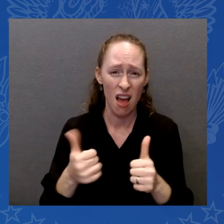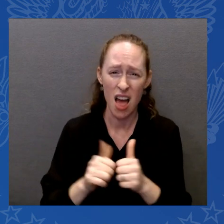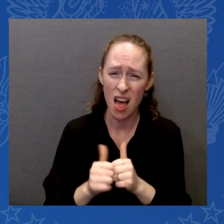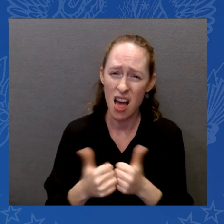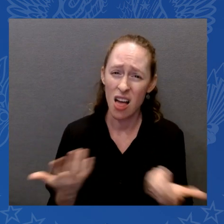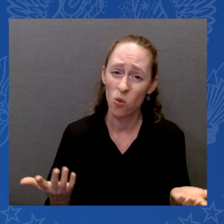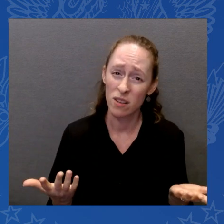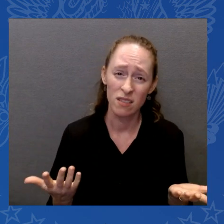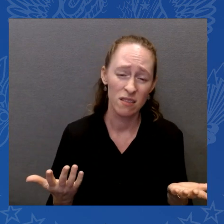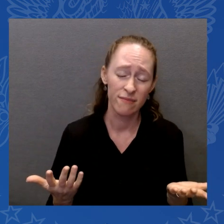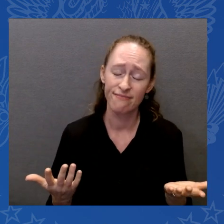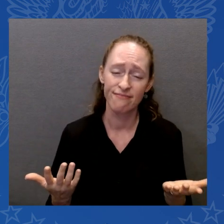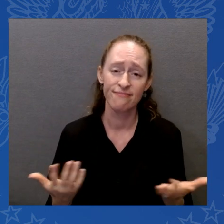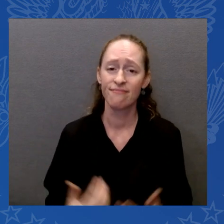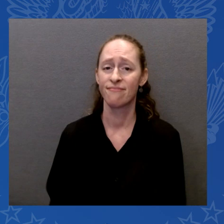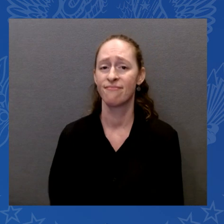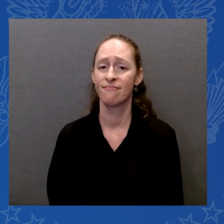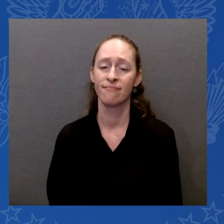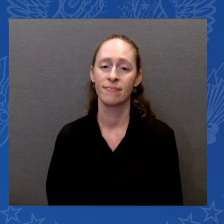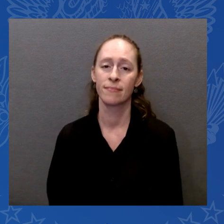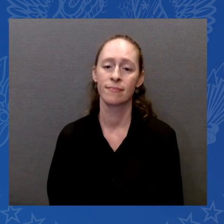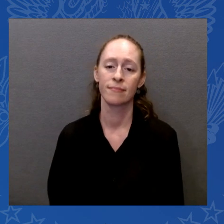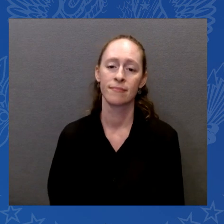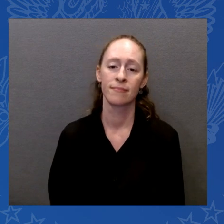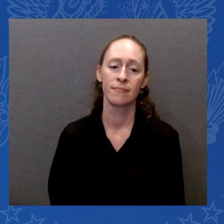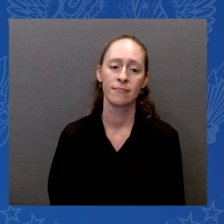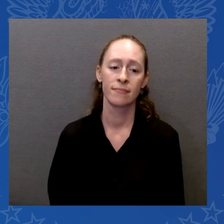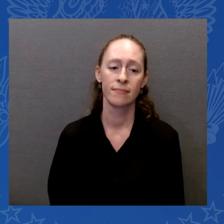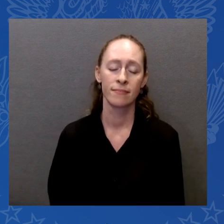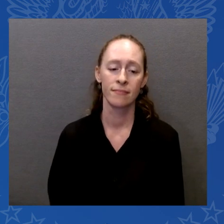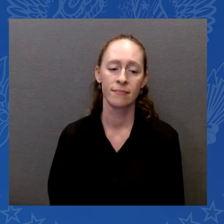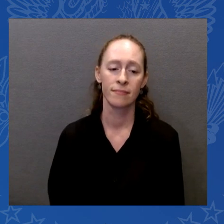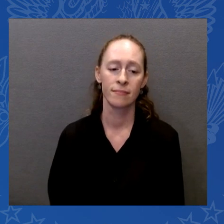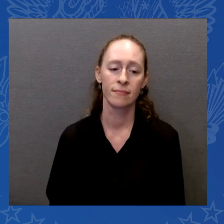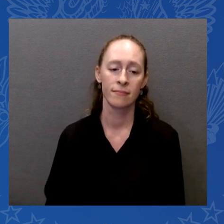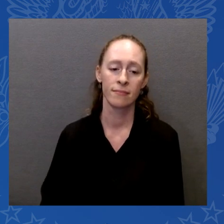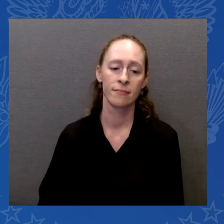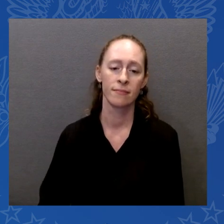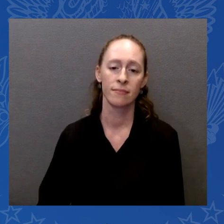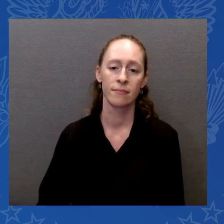We're going to now turn to you, Dr. Perritt. Dr. Perrit: Thank you so much.